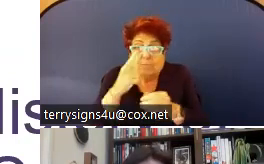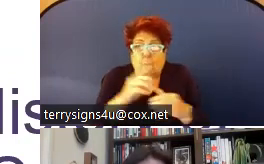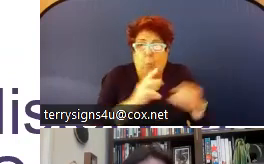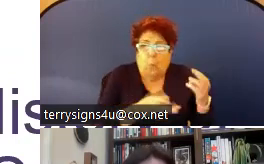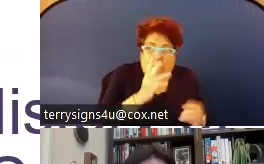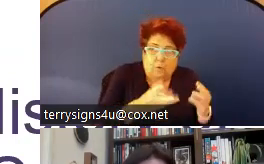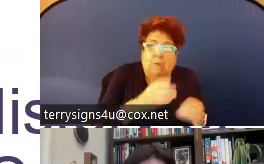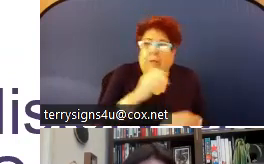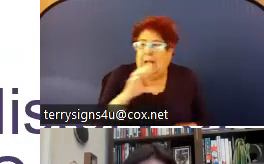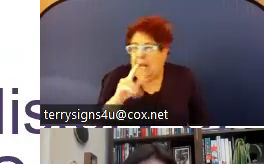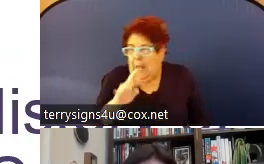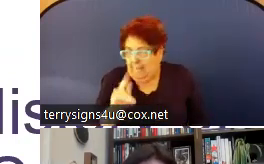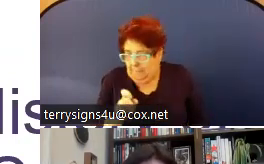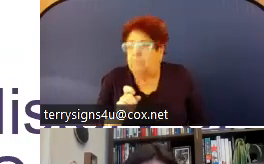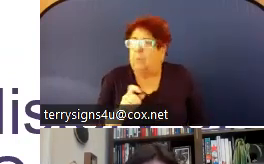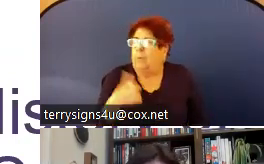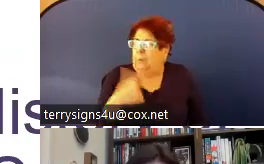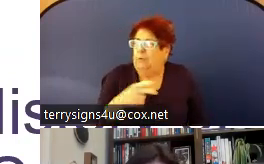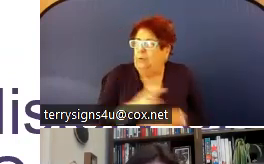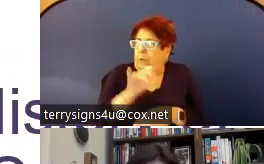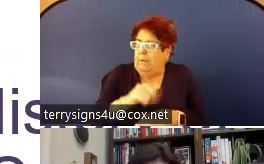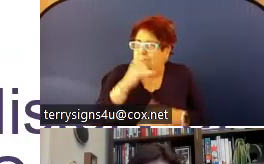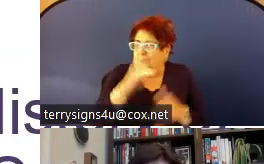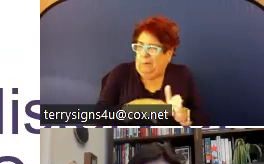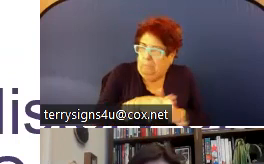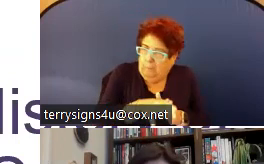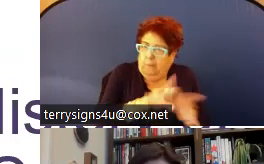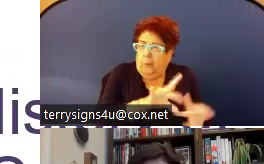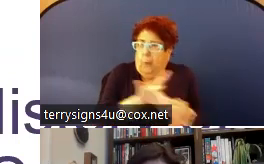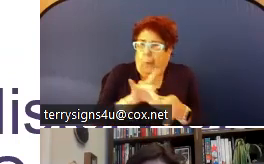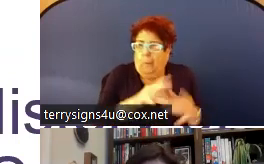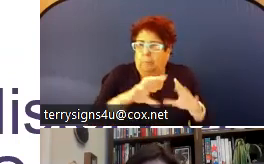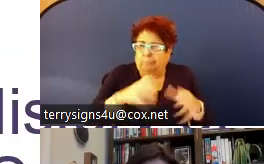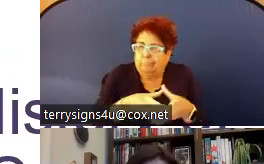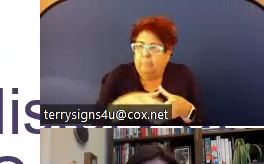We sort of used it to develop the coalition overall for home repairs. For two years,